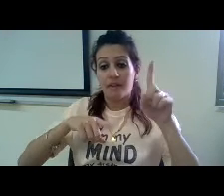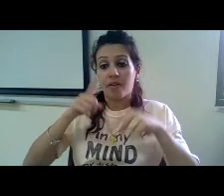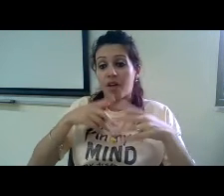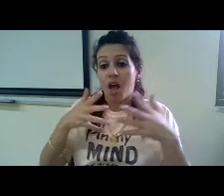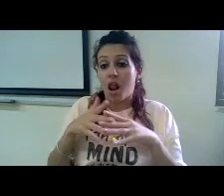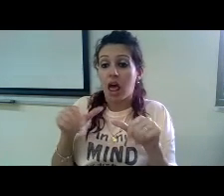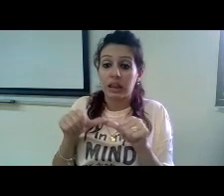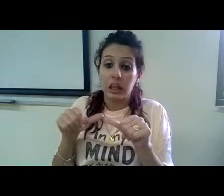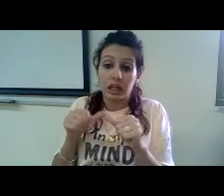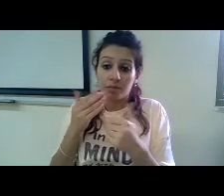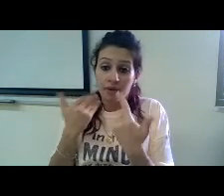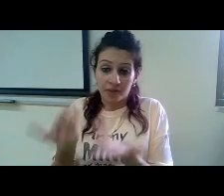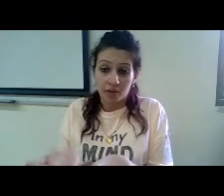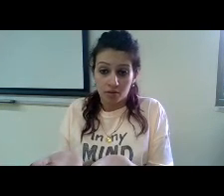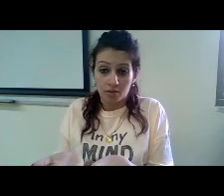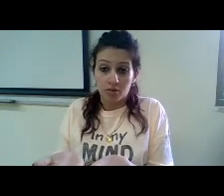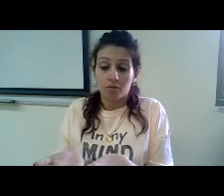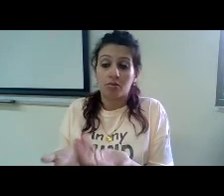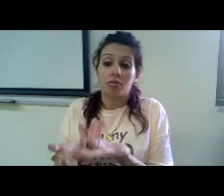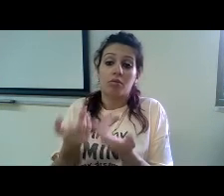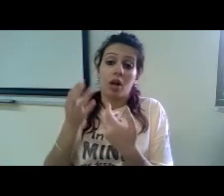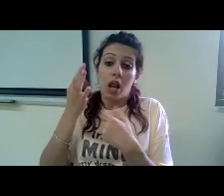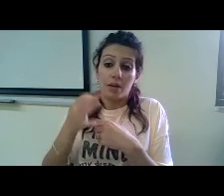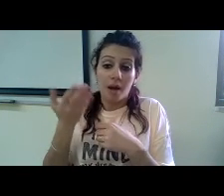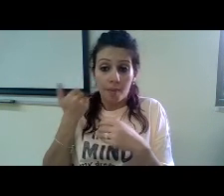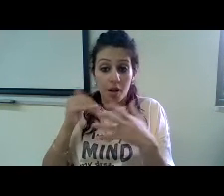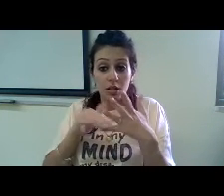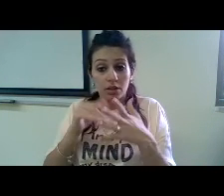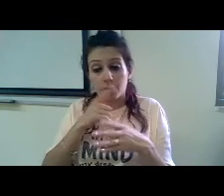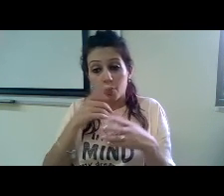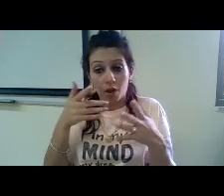to the diverse learning needs and situations of children and family.